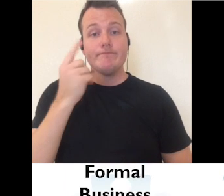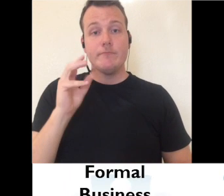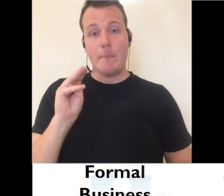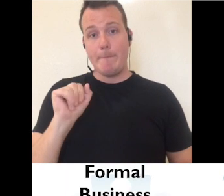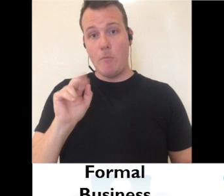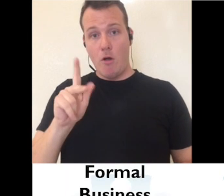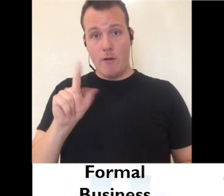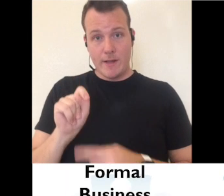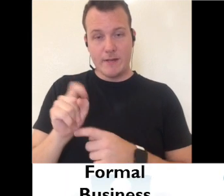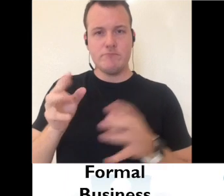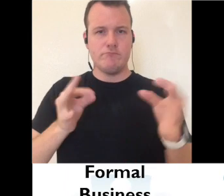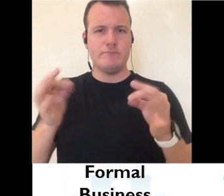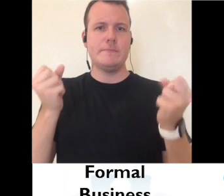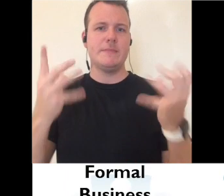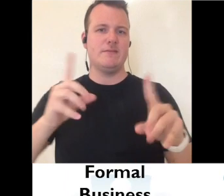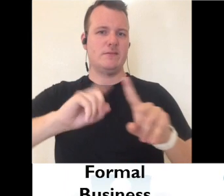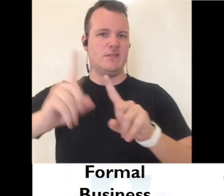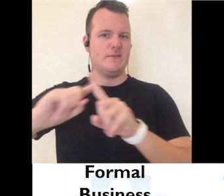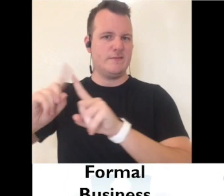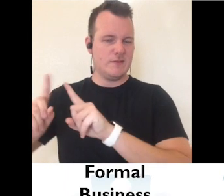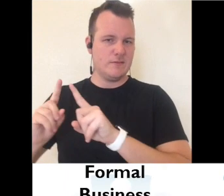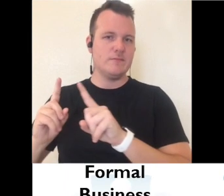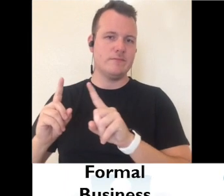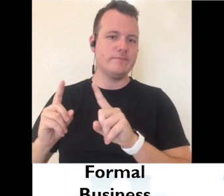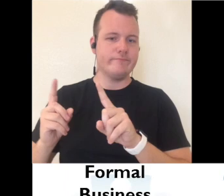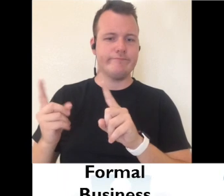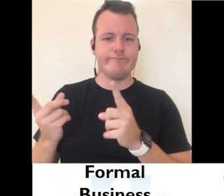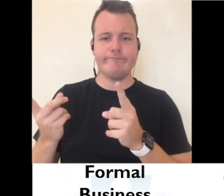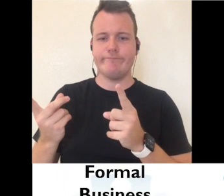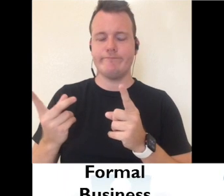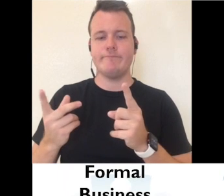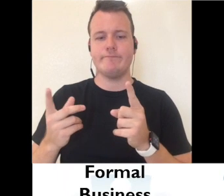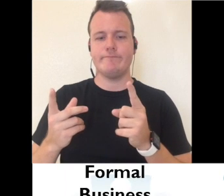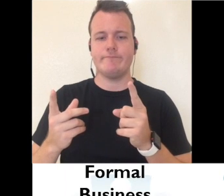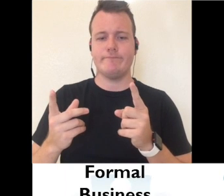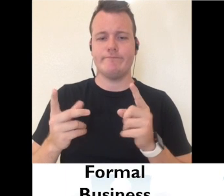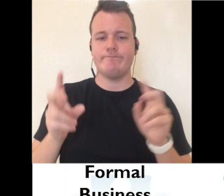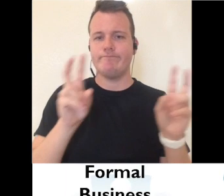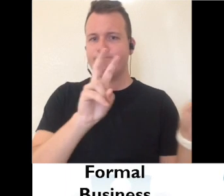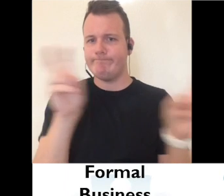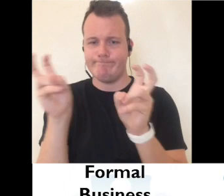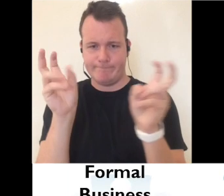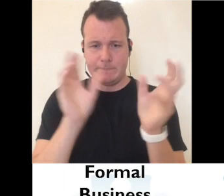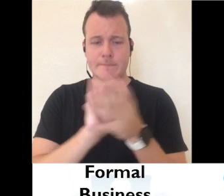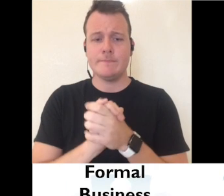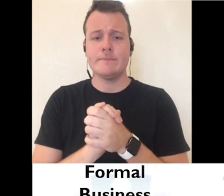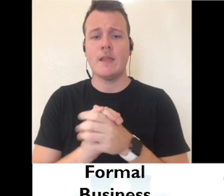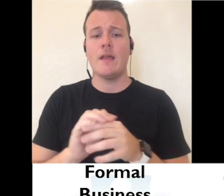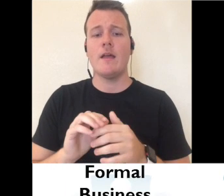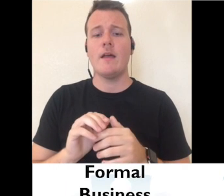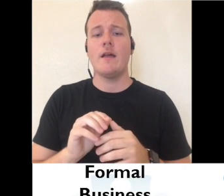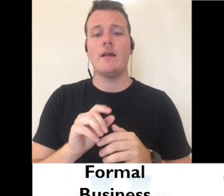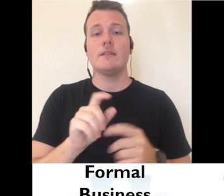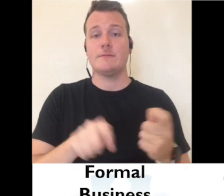area deals with how the practice will market to a targeted audience using